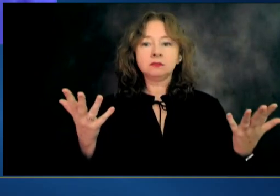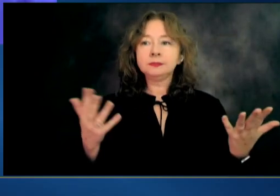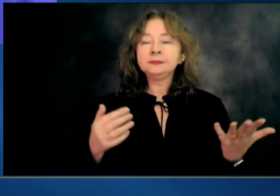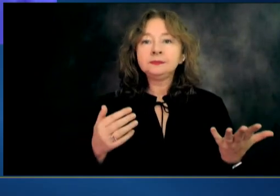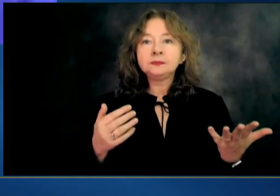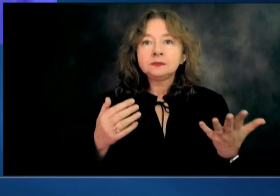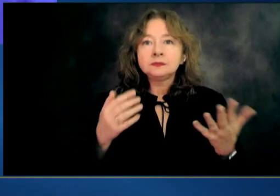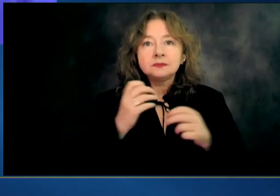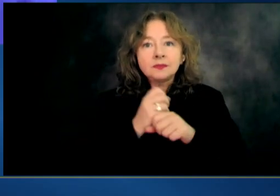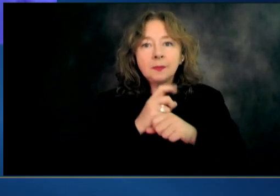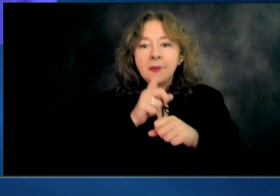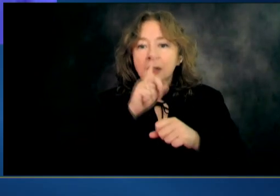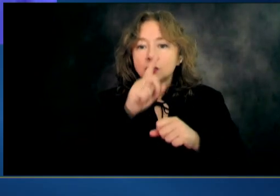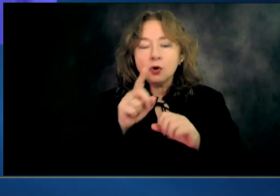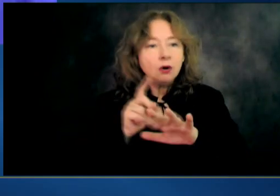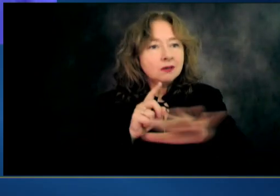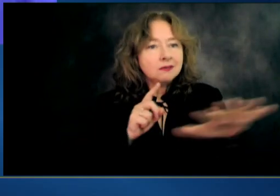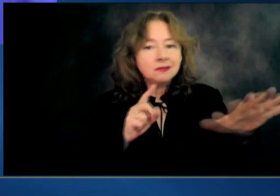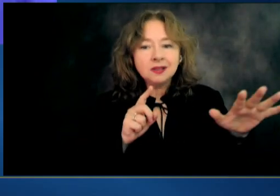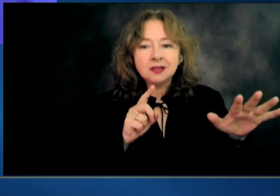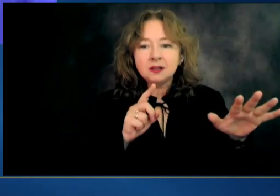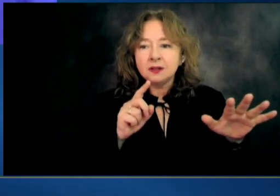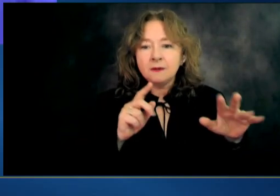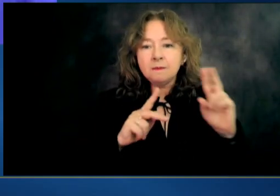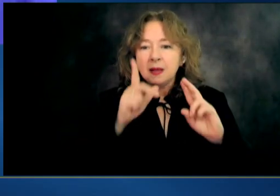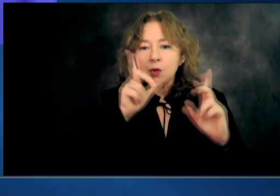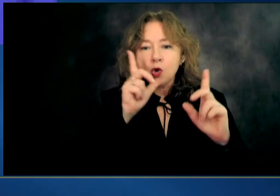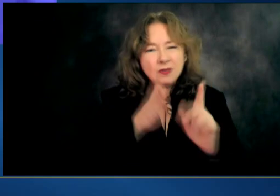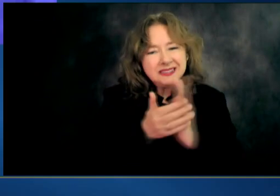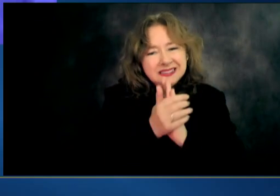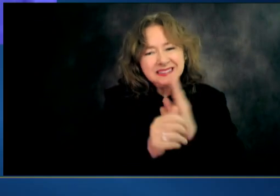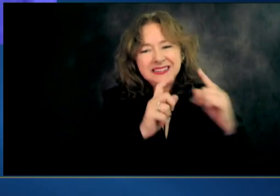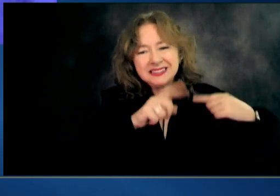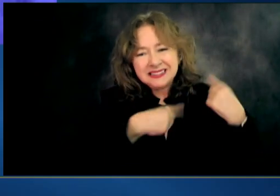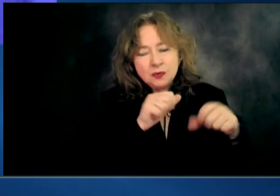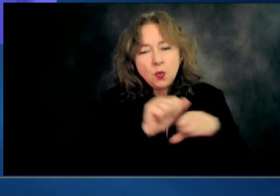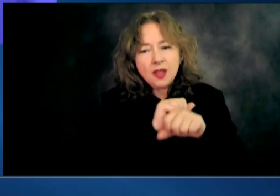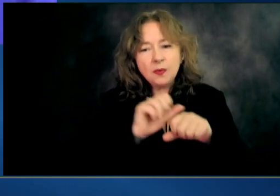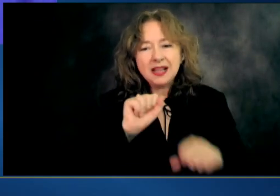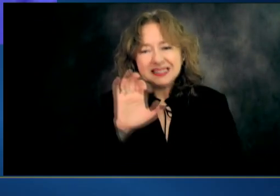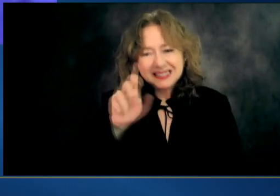people who have been doing this for a long time and let people know the network that's out there,